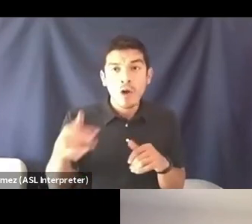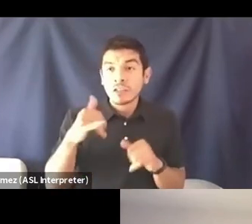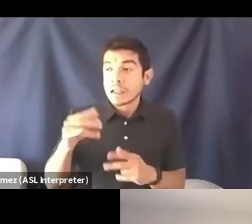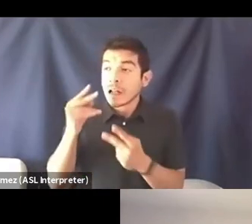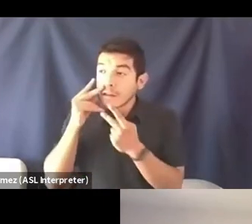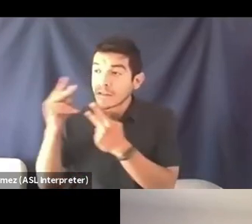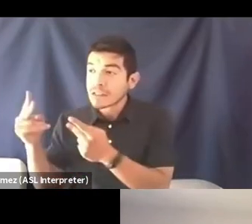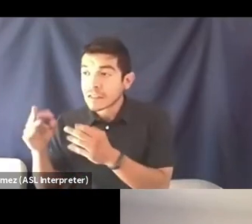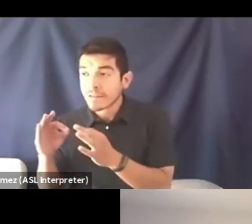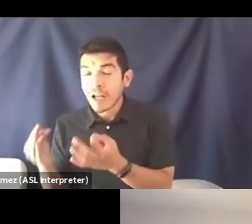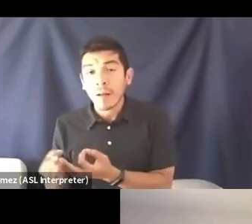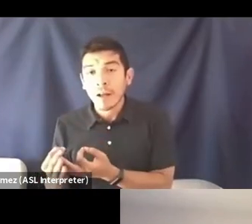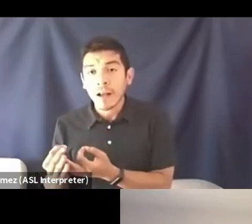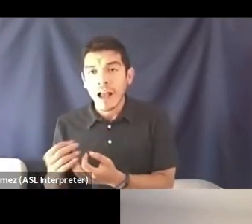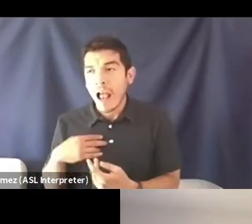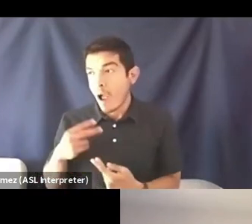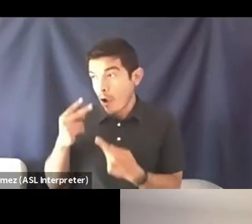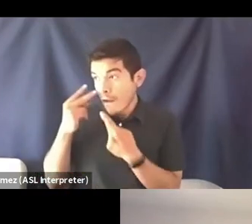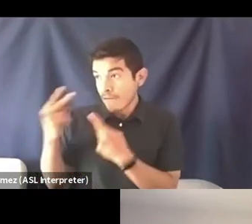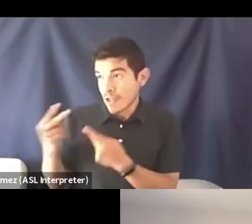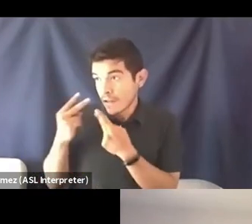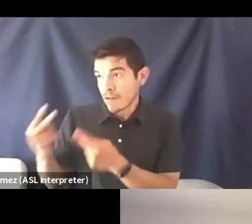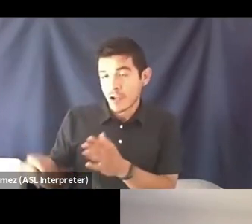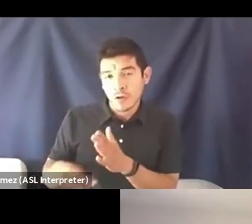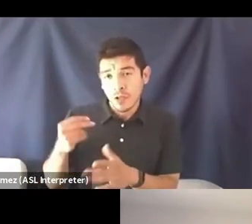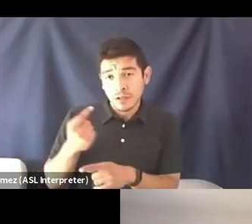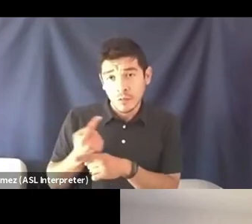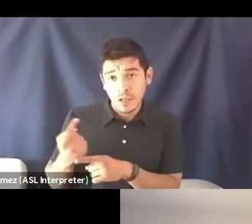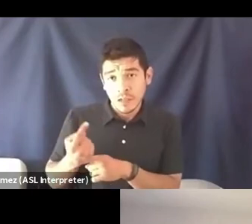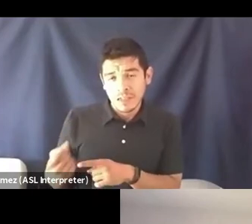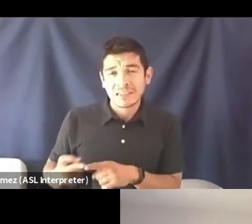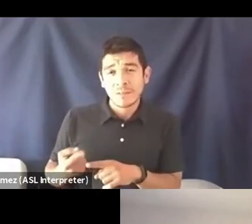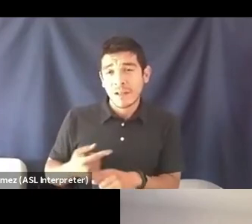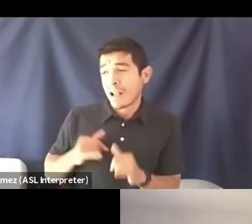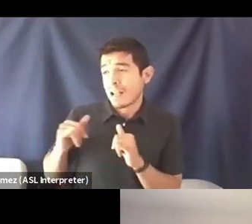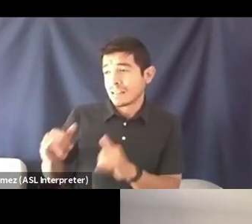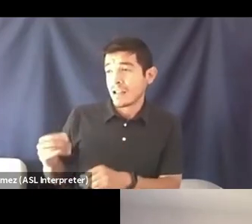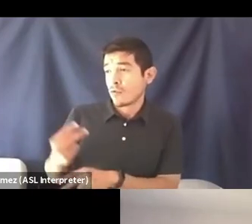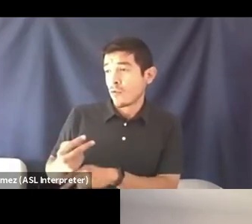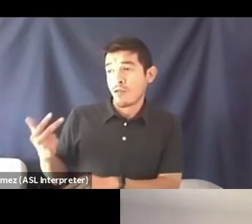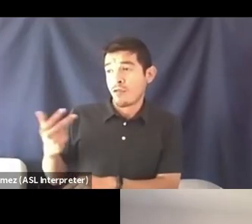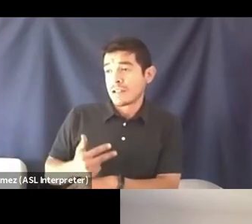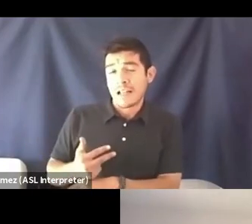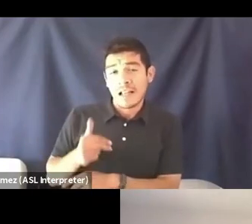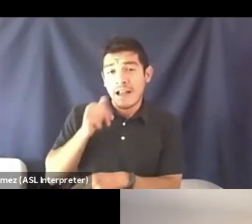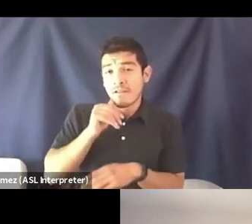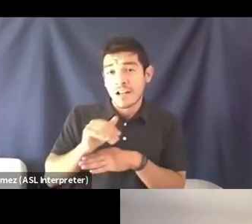I visit them like almost a once a week. And sometimes would stay like two or three days at each time I visit them.